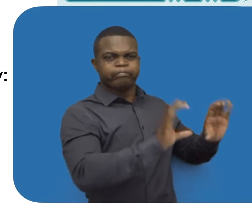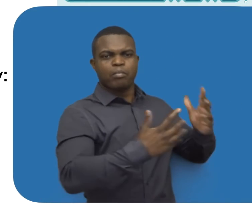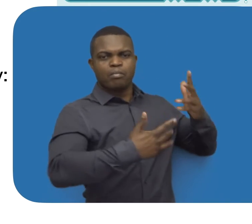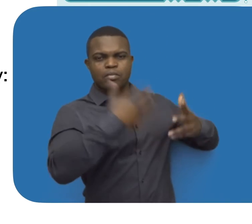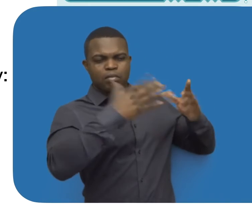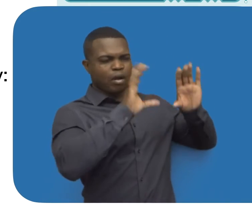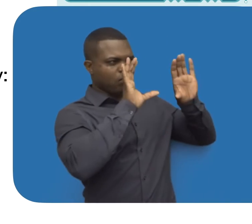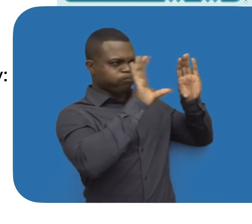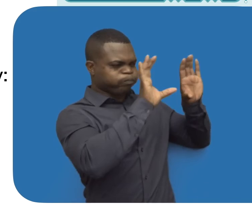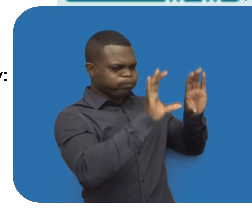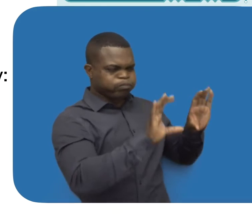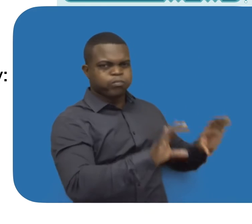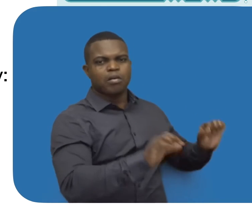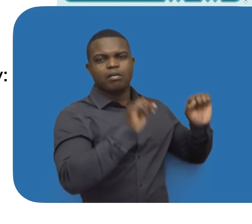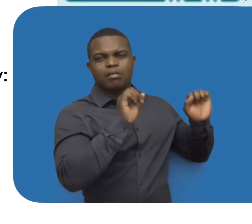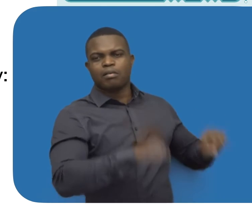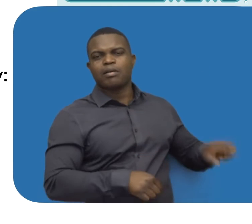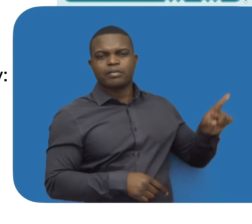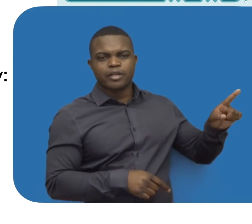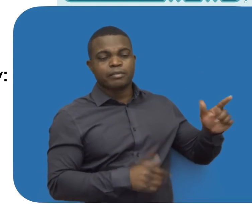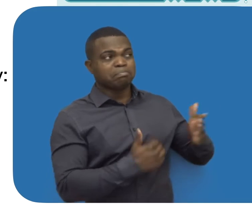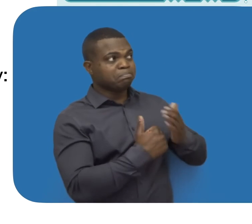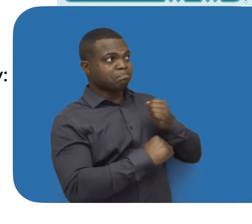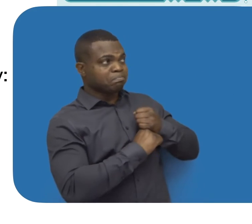capable of handling large data collections like ours.